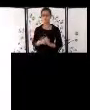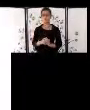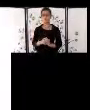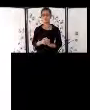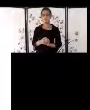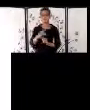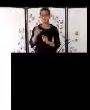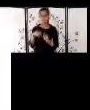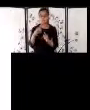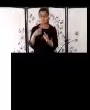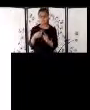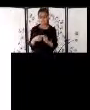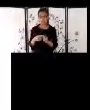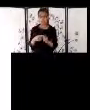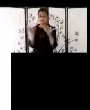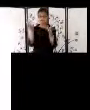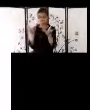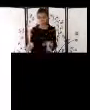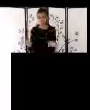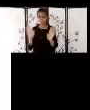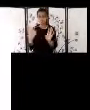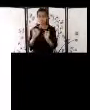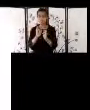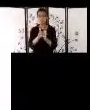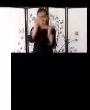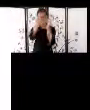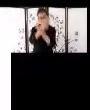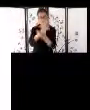know if they were successful or not and confirming grant amounts.